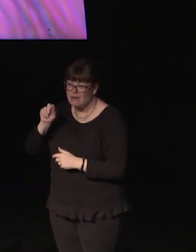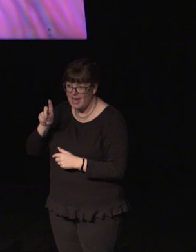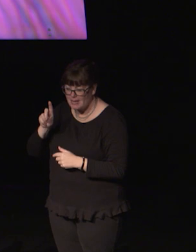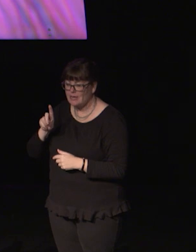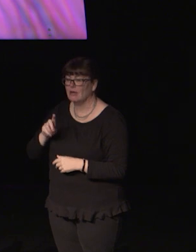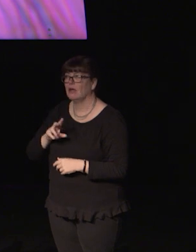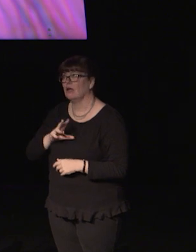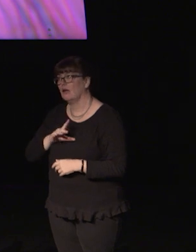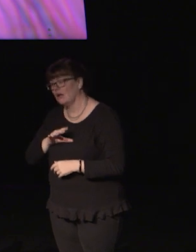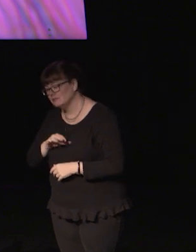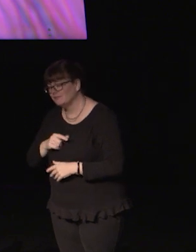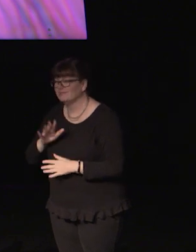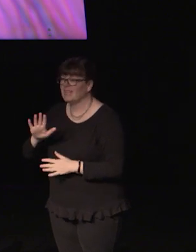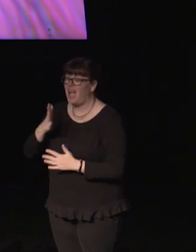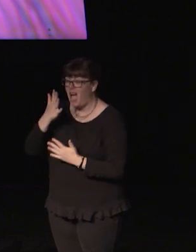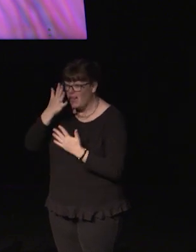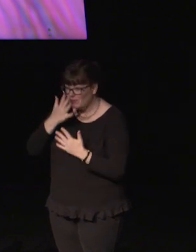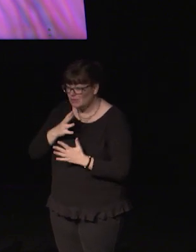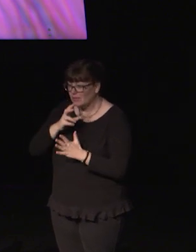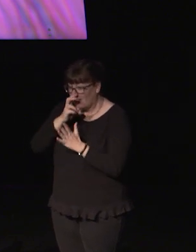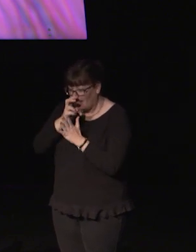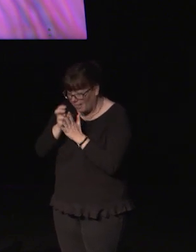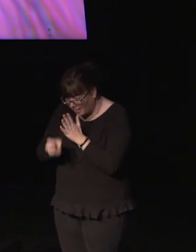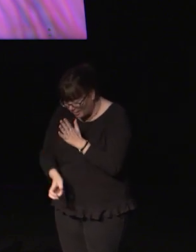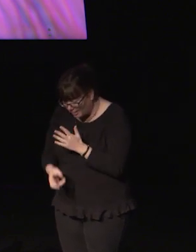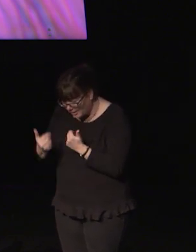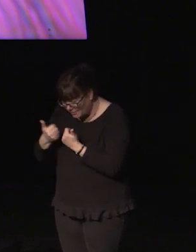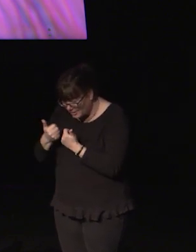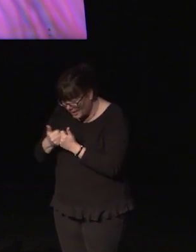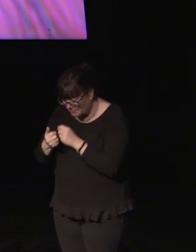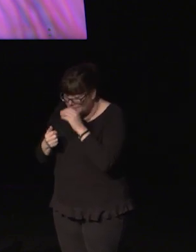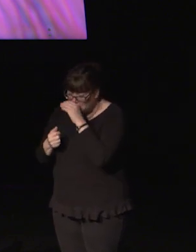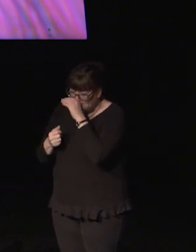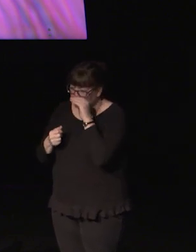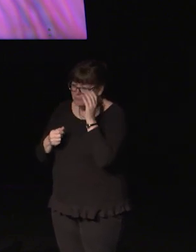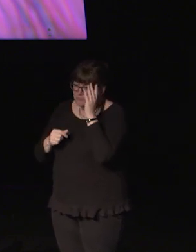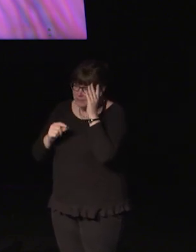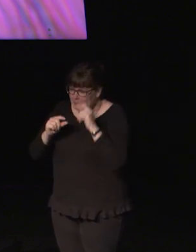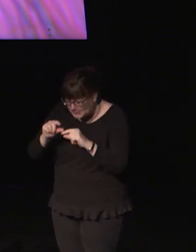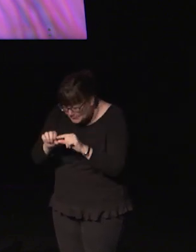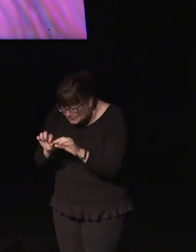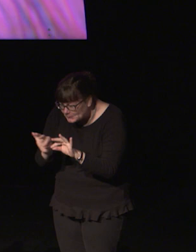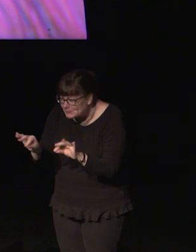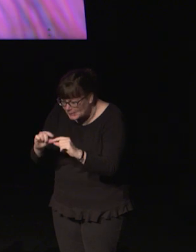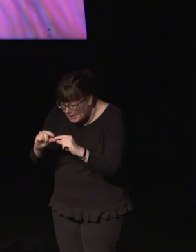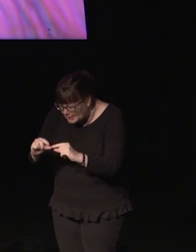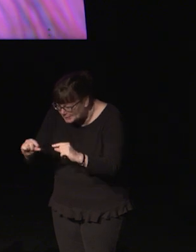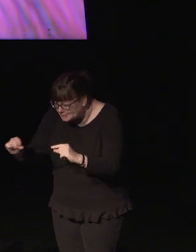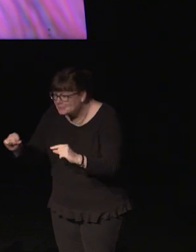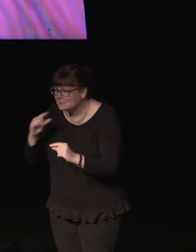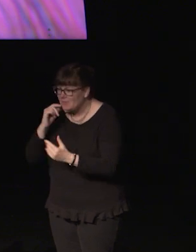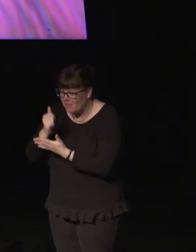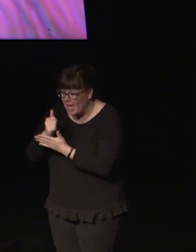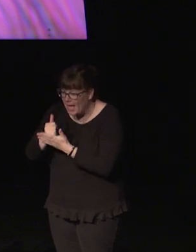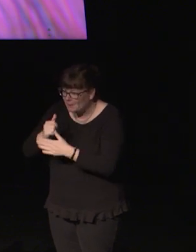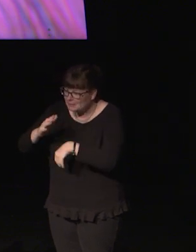Unfortunately though, when you cut it into the game there was a lot of really small text in sort of the help tips, and the HUD itself.